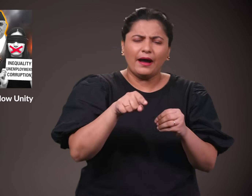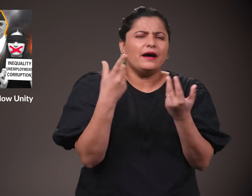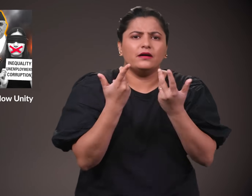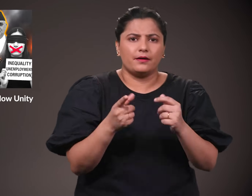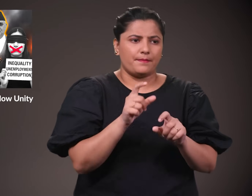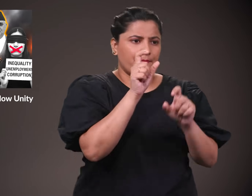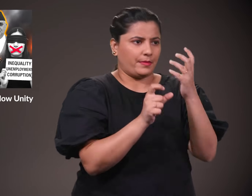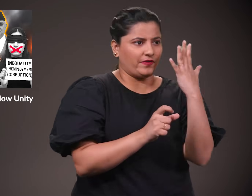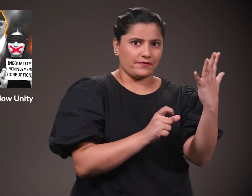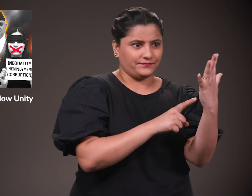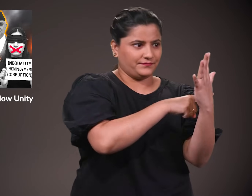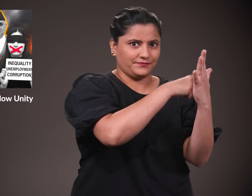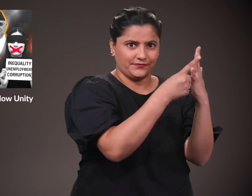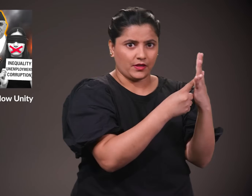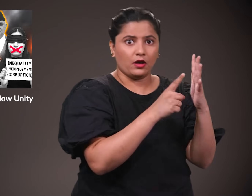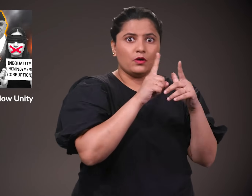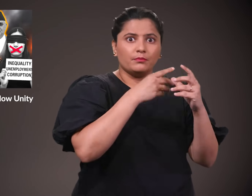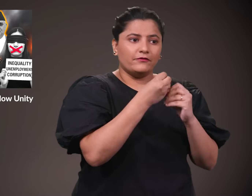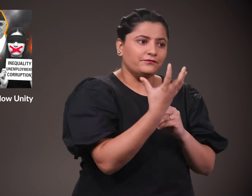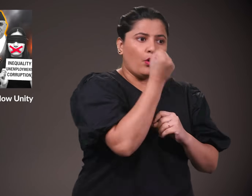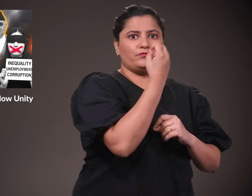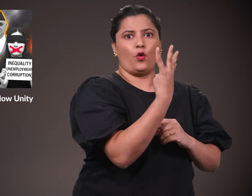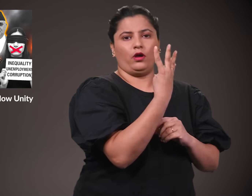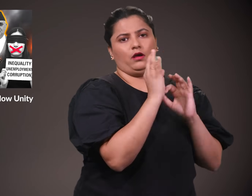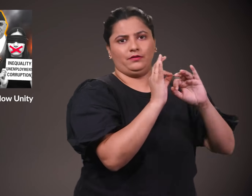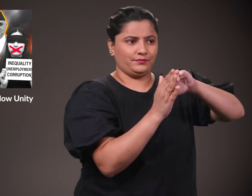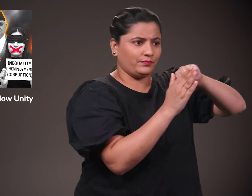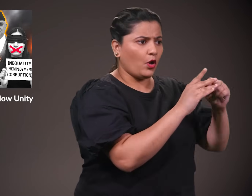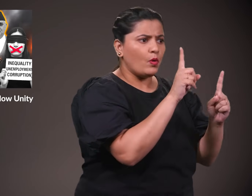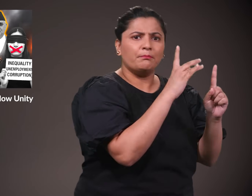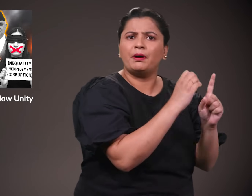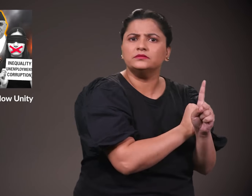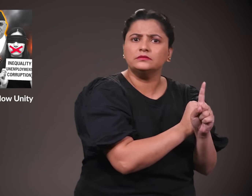This means that out of every five youth, four had jobs and one did not.